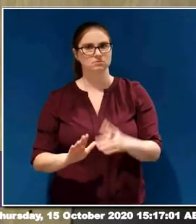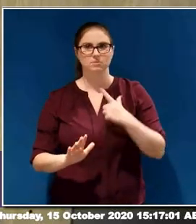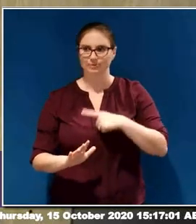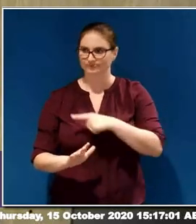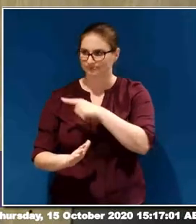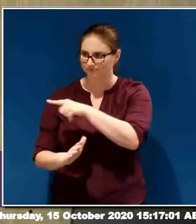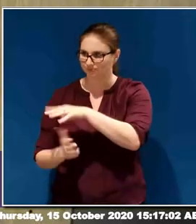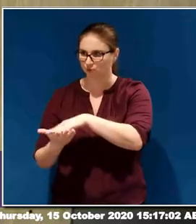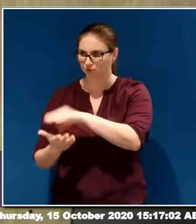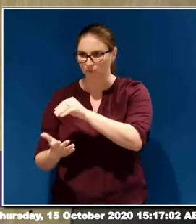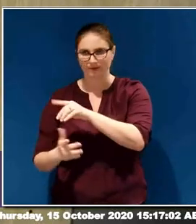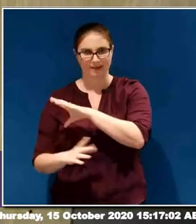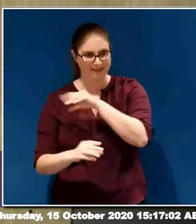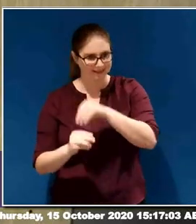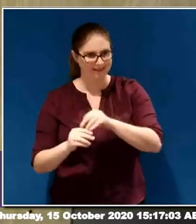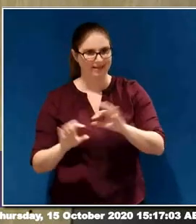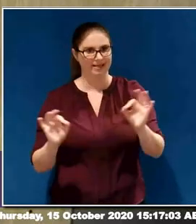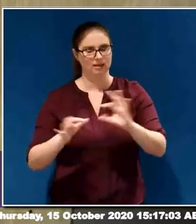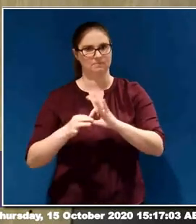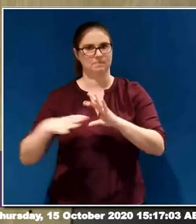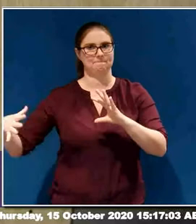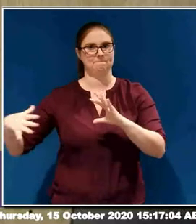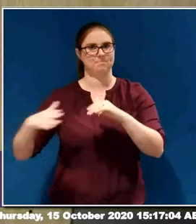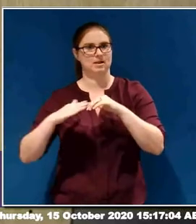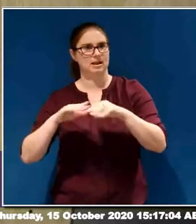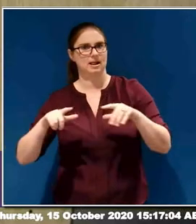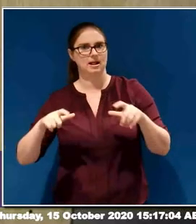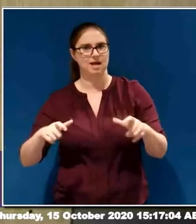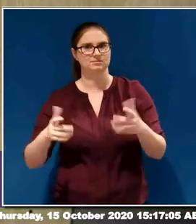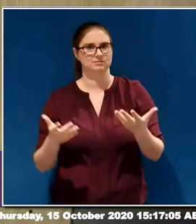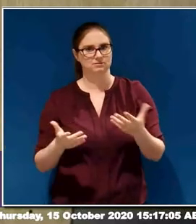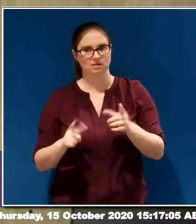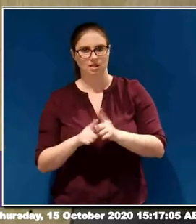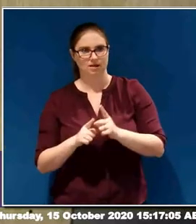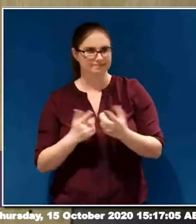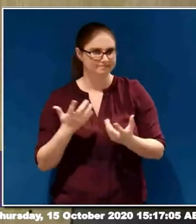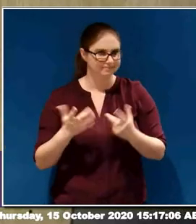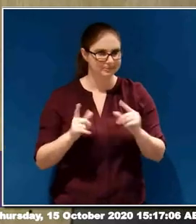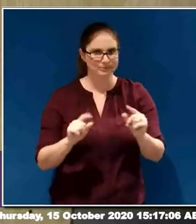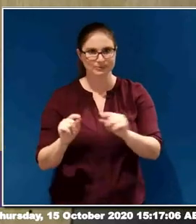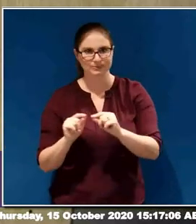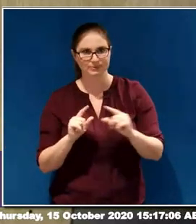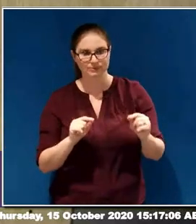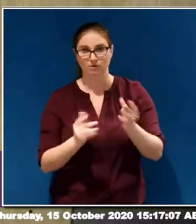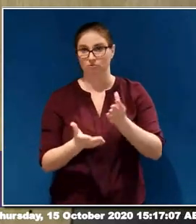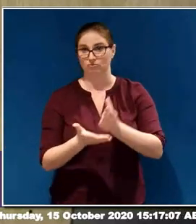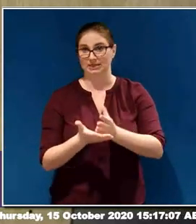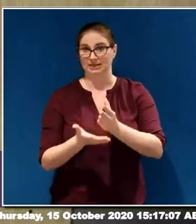it's kind of the end point just before things like exclusion and so on happen.